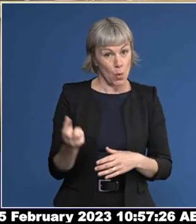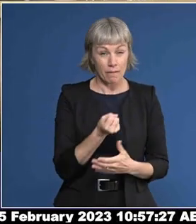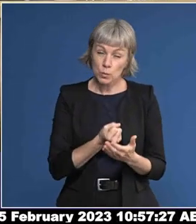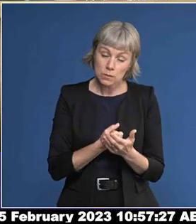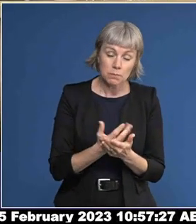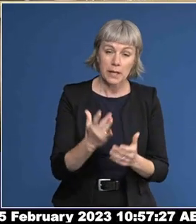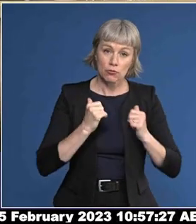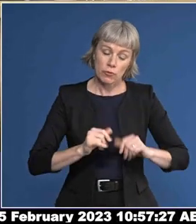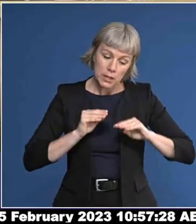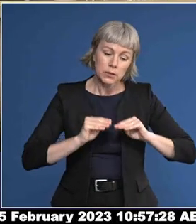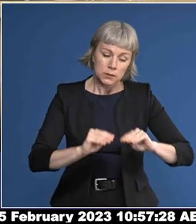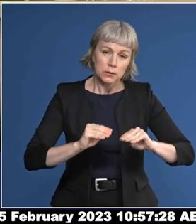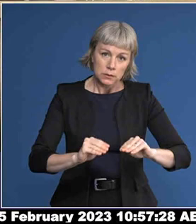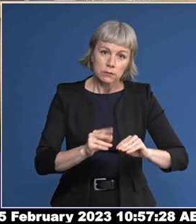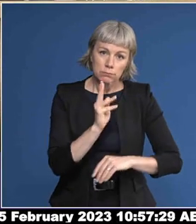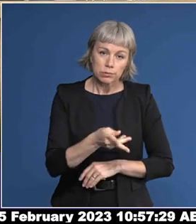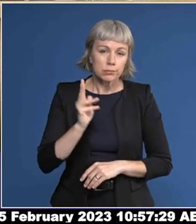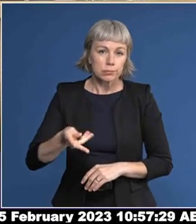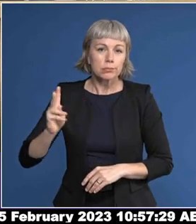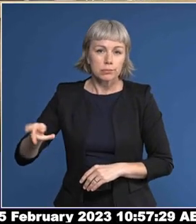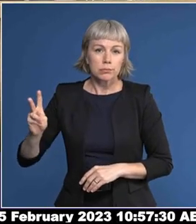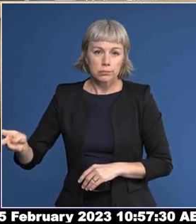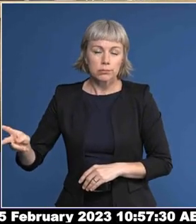So I think that - you know, I think that is an issue more generally.